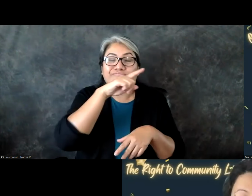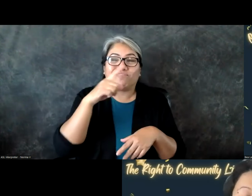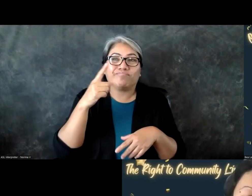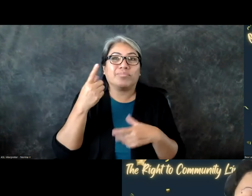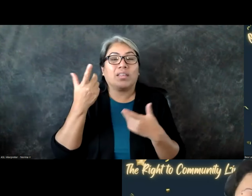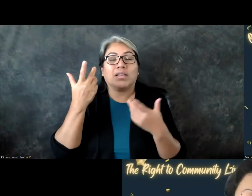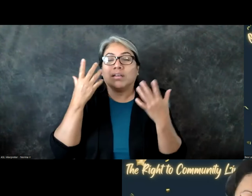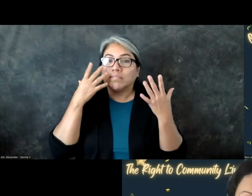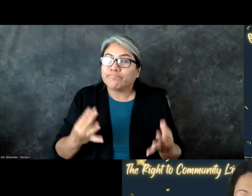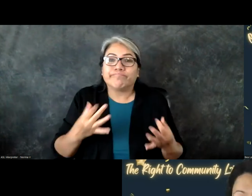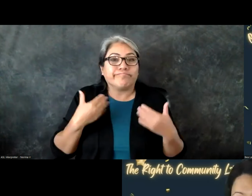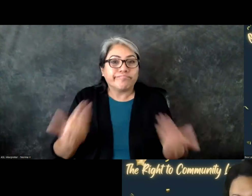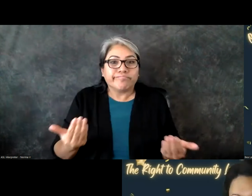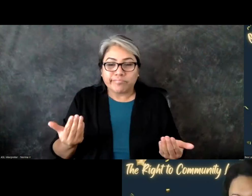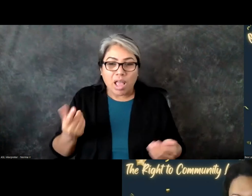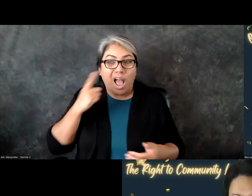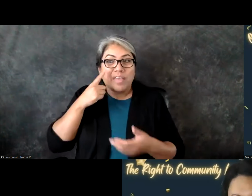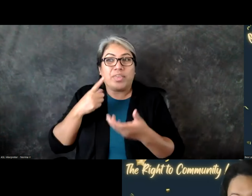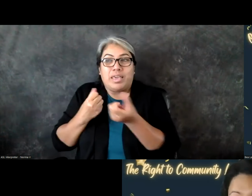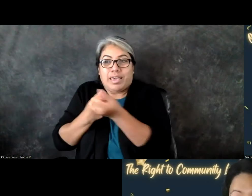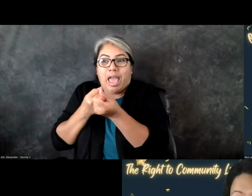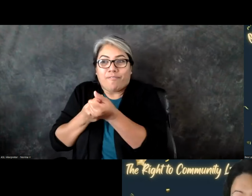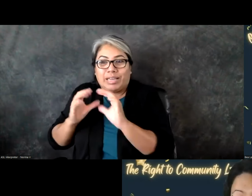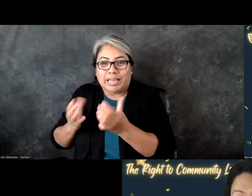not what I think advocates pushed for. But it was what